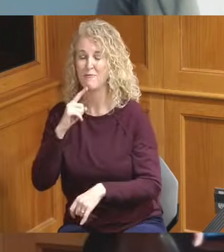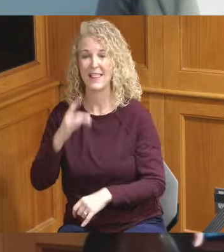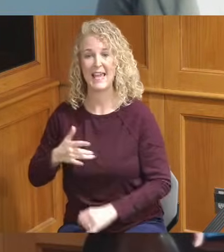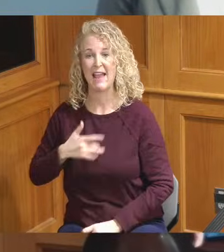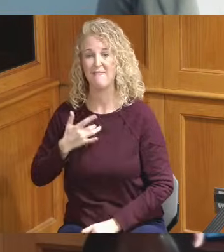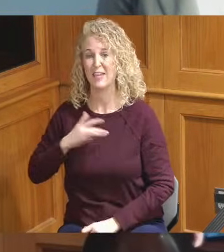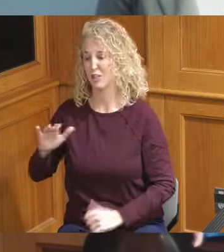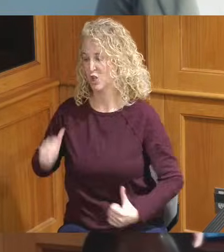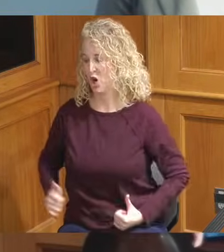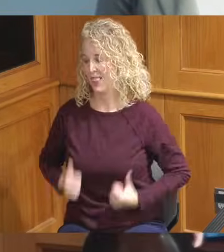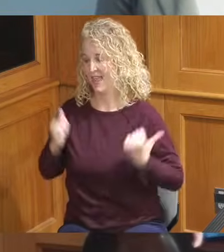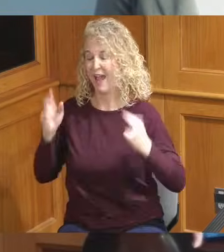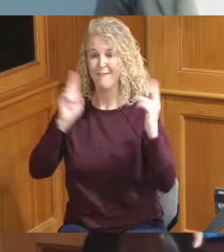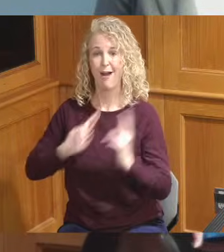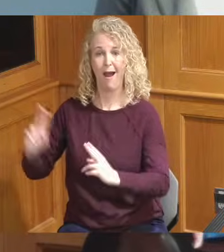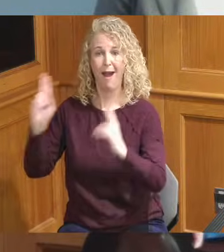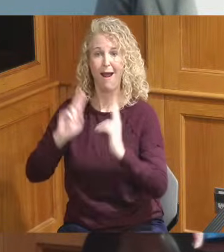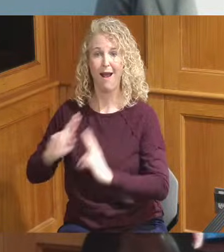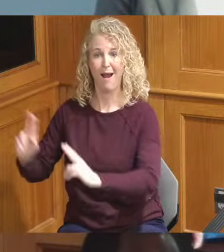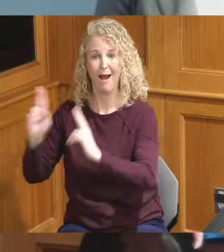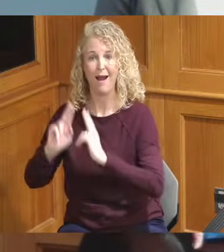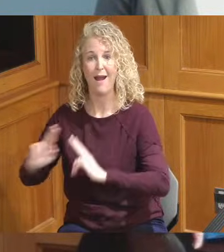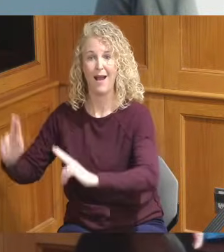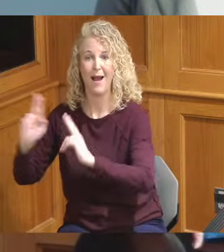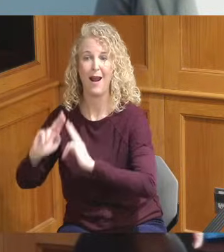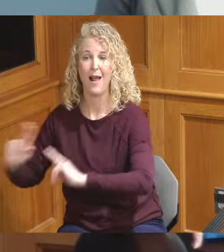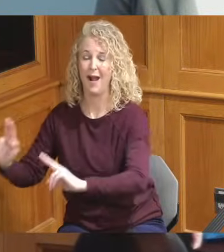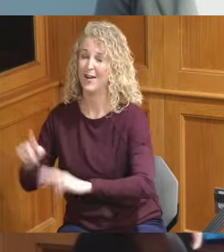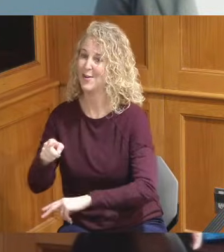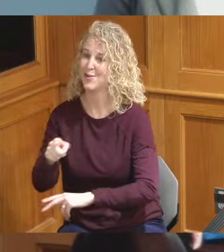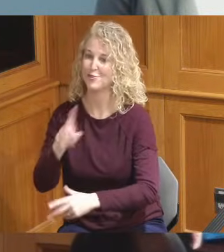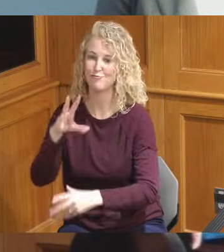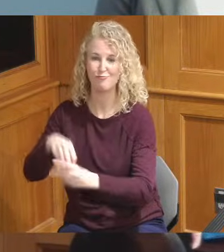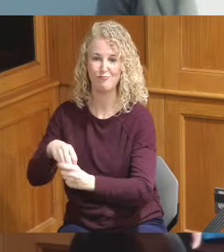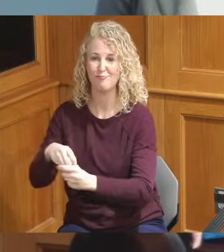her life when she started to be honored late later in her life, you all were there. So,